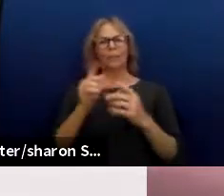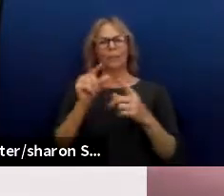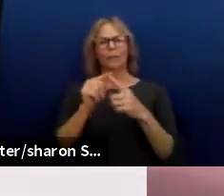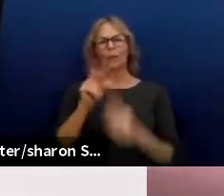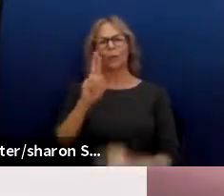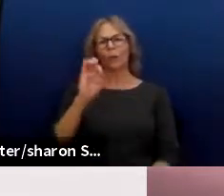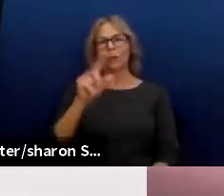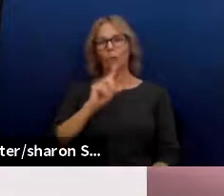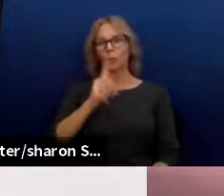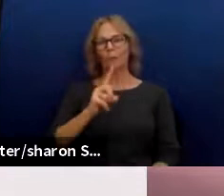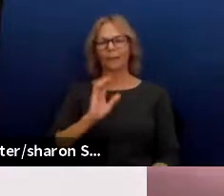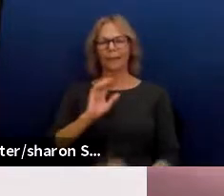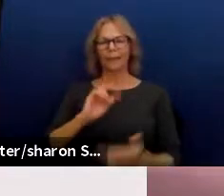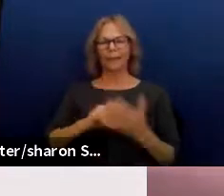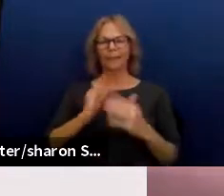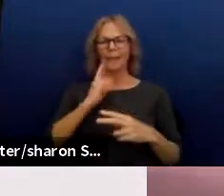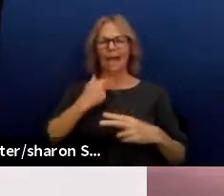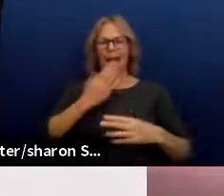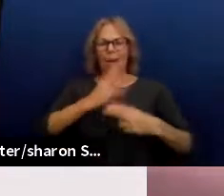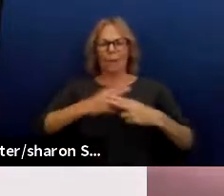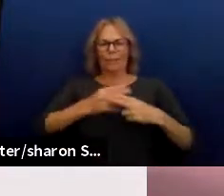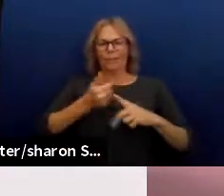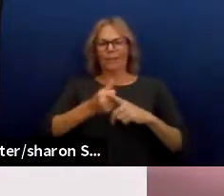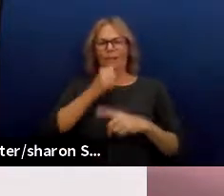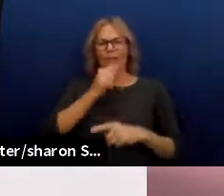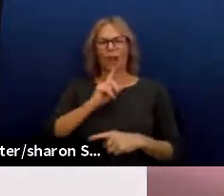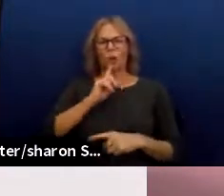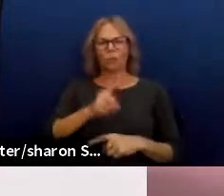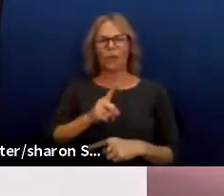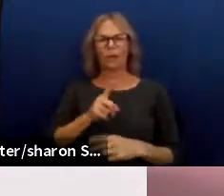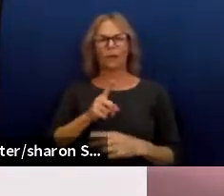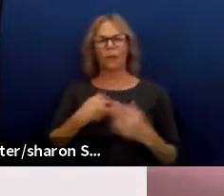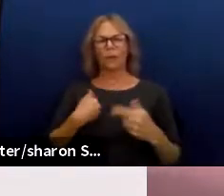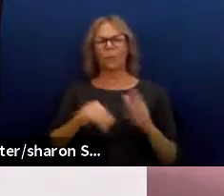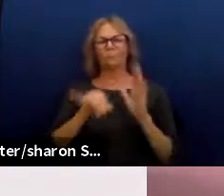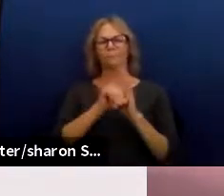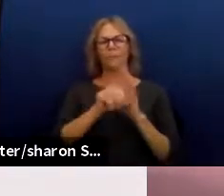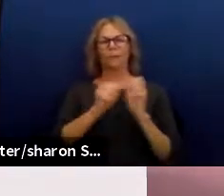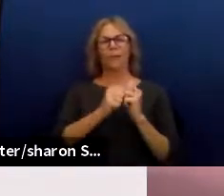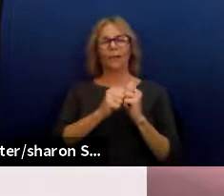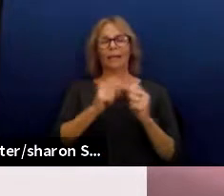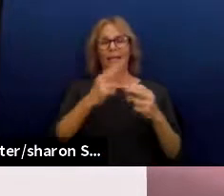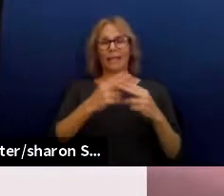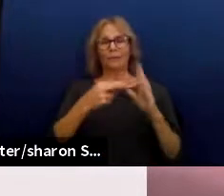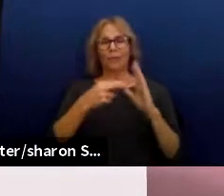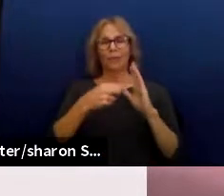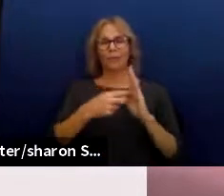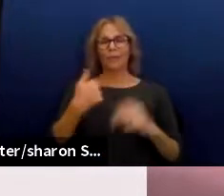that our name is not real. And our name that we identify with, that represents us, because that's who we are. So you're basically